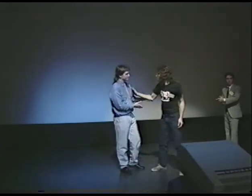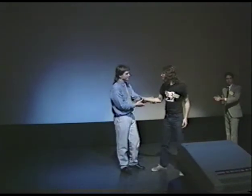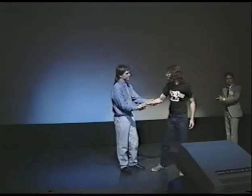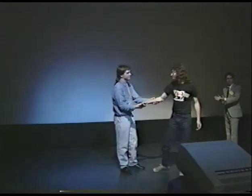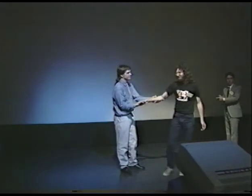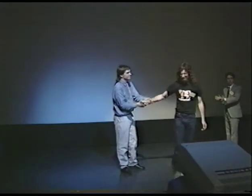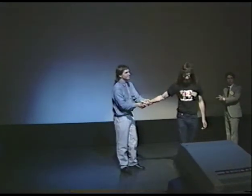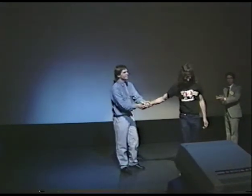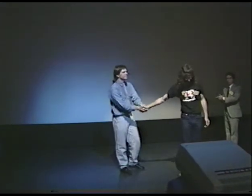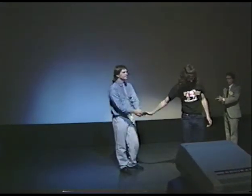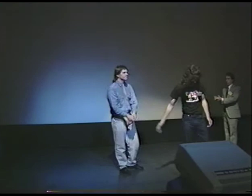[CHUCKLES]